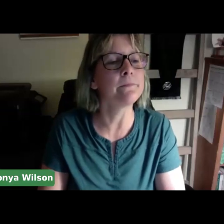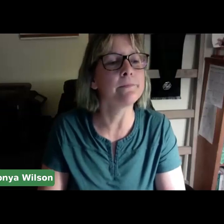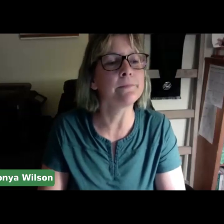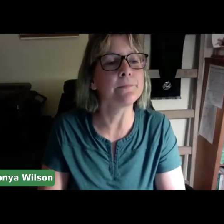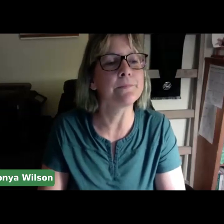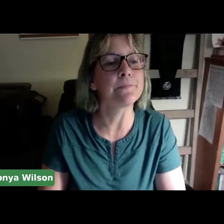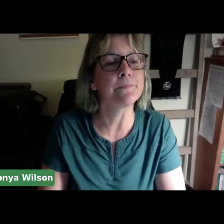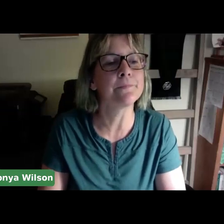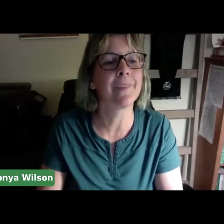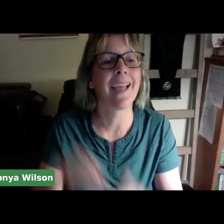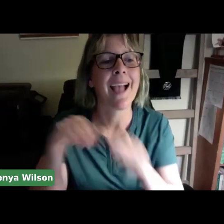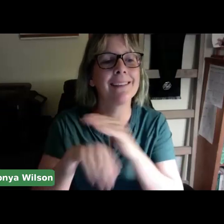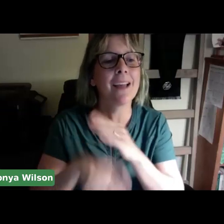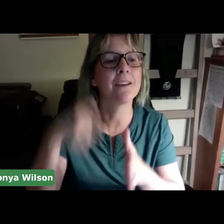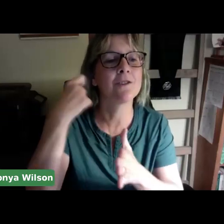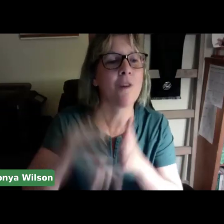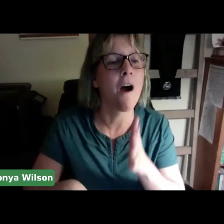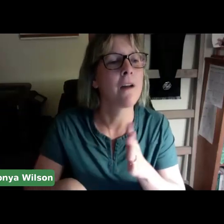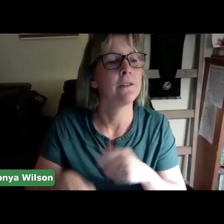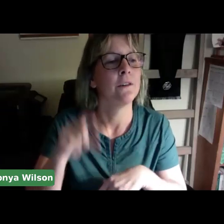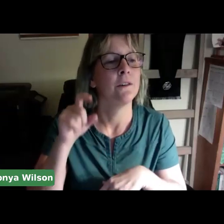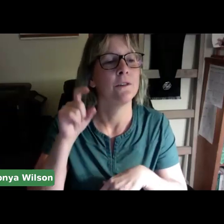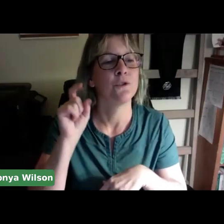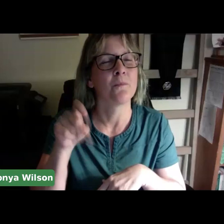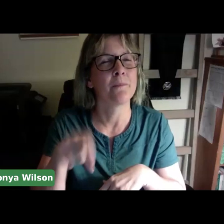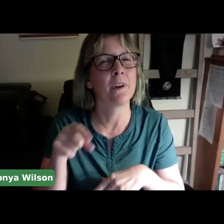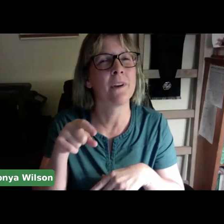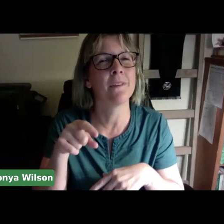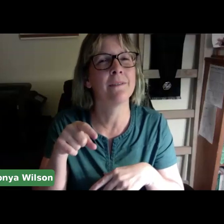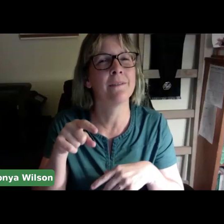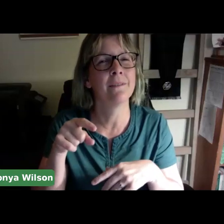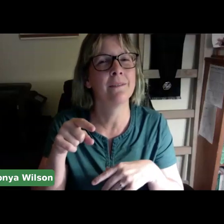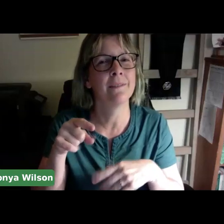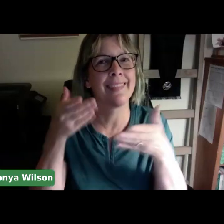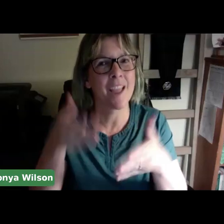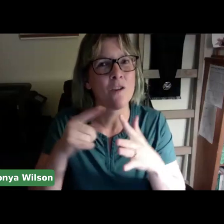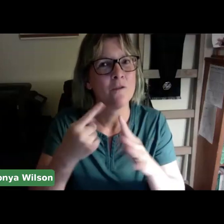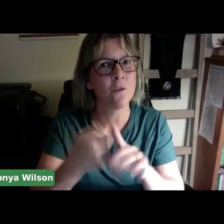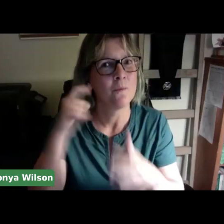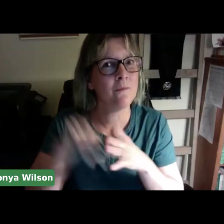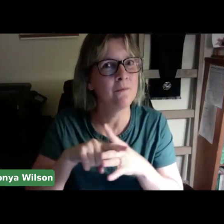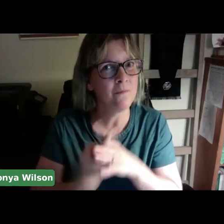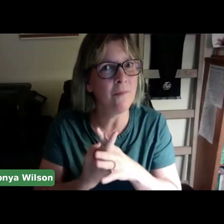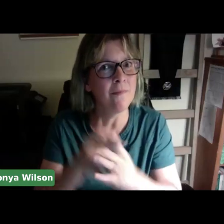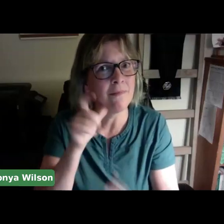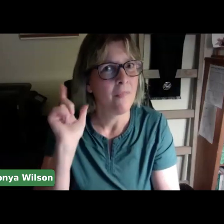Your into your line items and make sure that's considered. And considering cost.